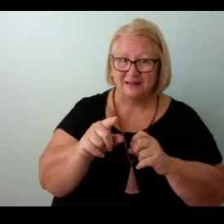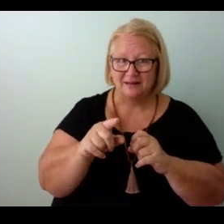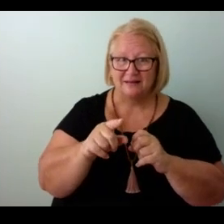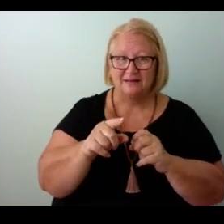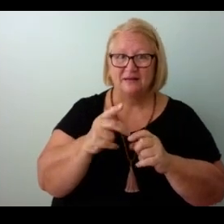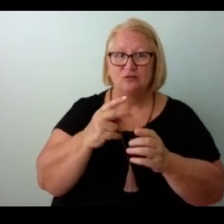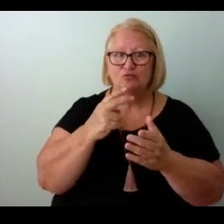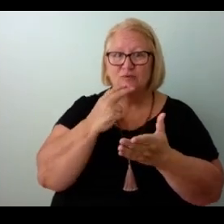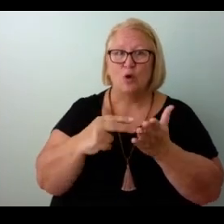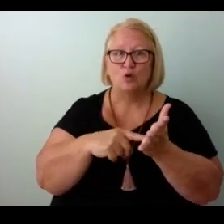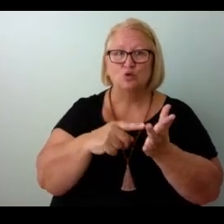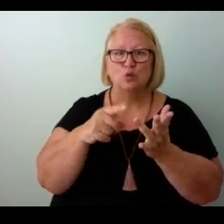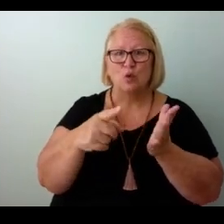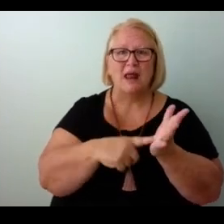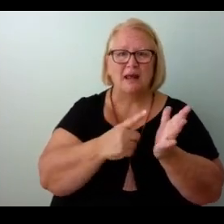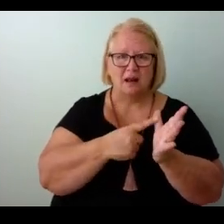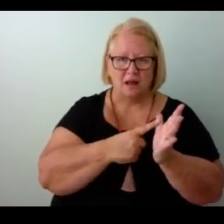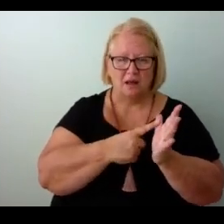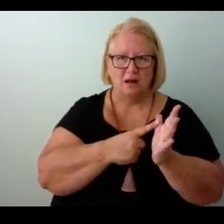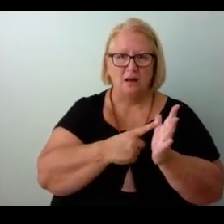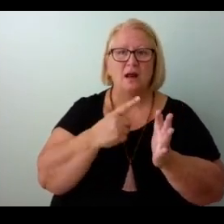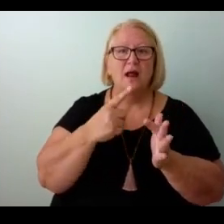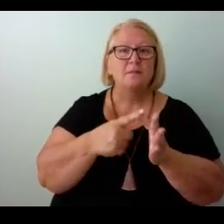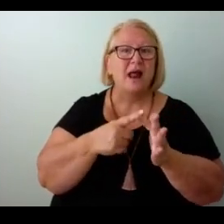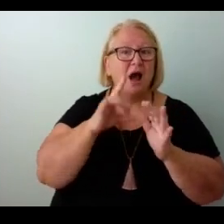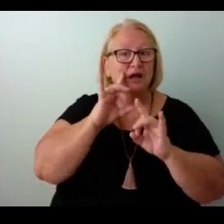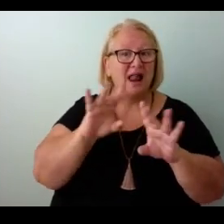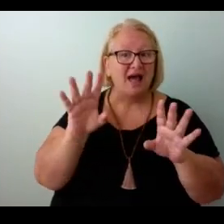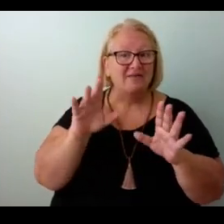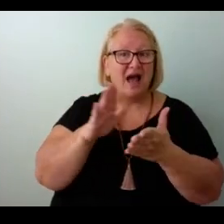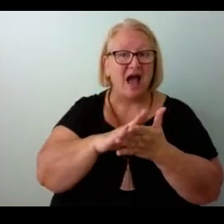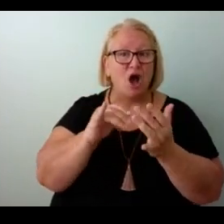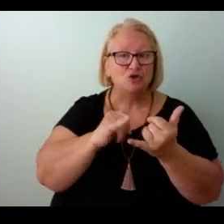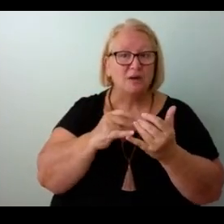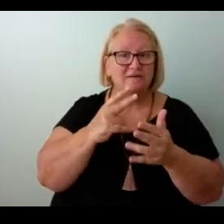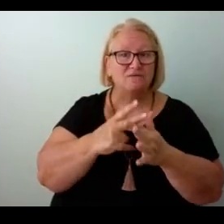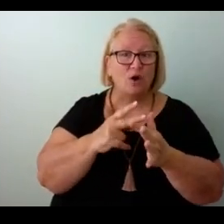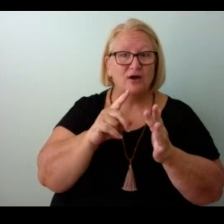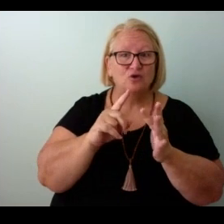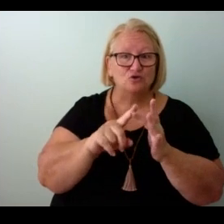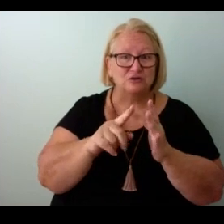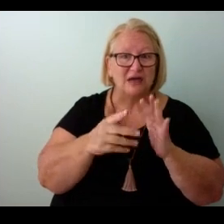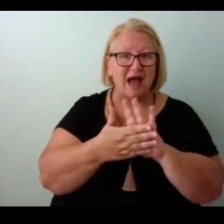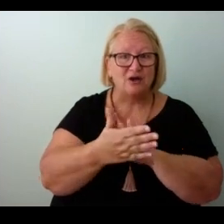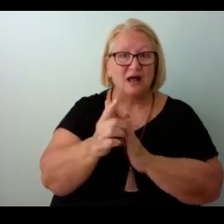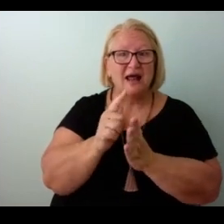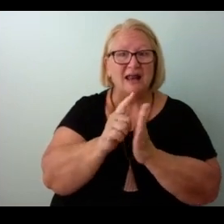The hardship provisions by insurers in the legislation, where are they?